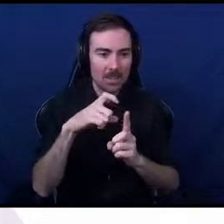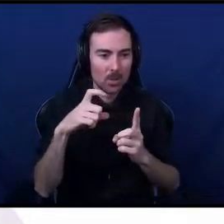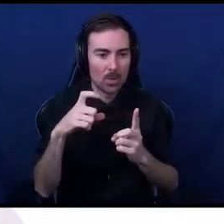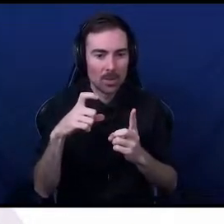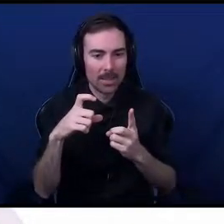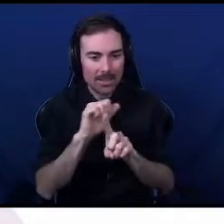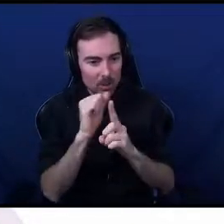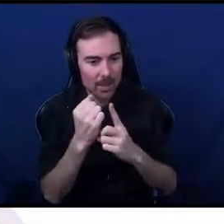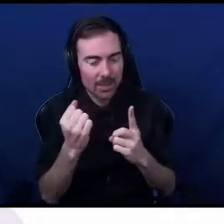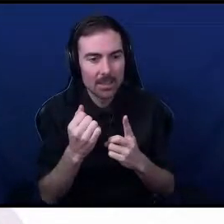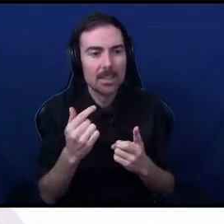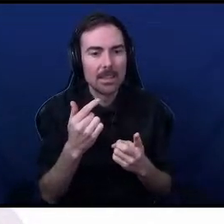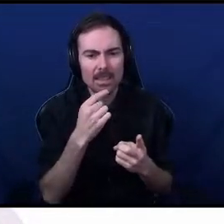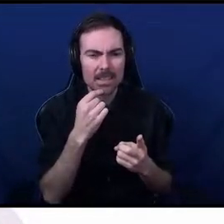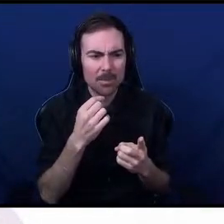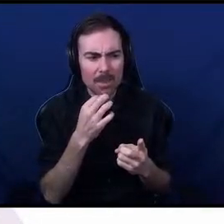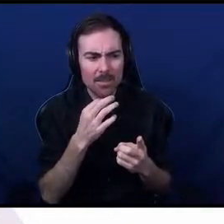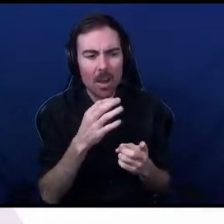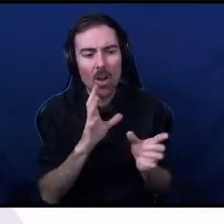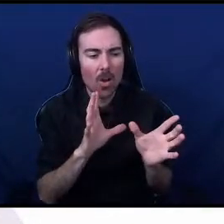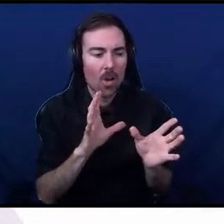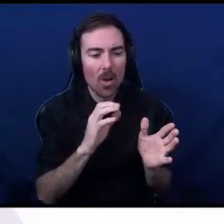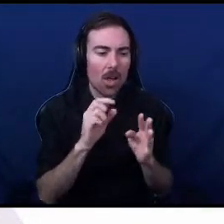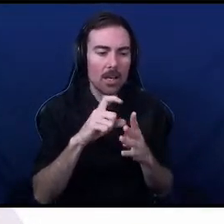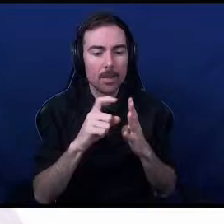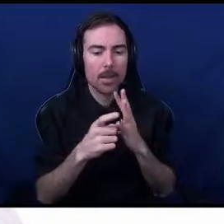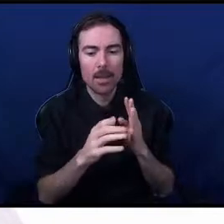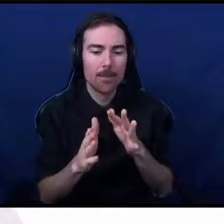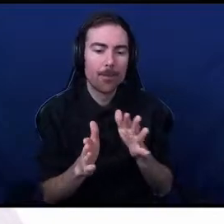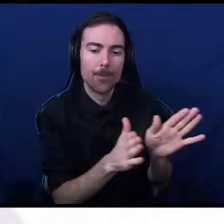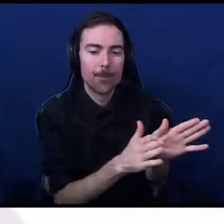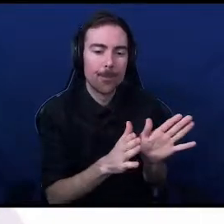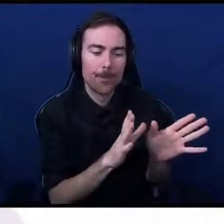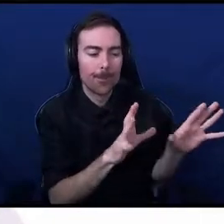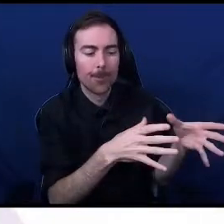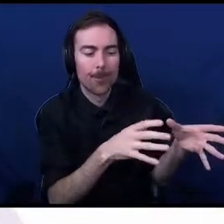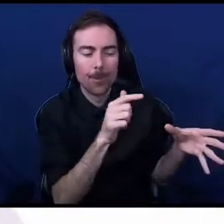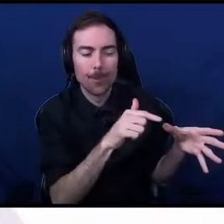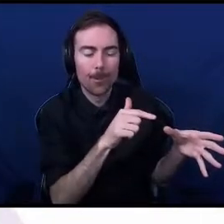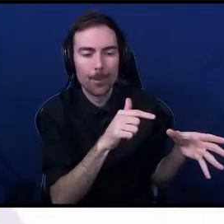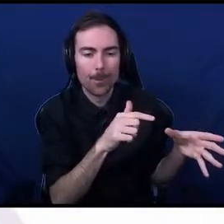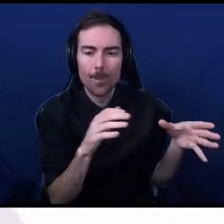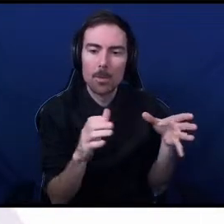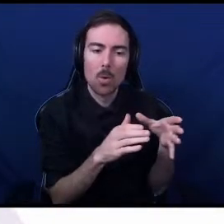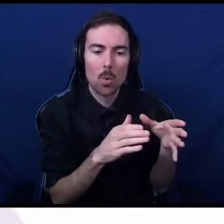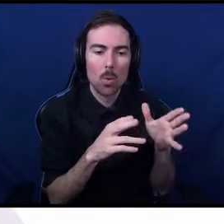category of kind of put to the side, it is placed into a kind of area of niche. Oftentimes, when I say that I work in the